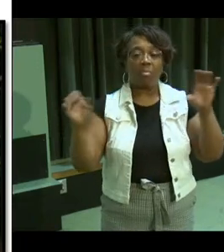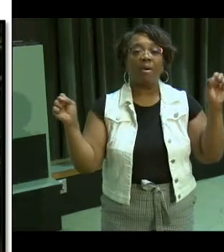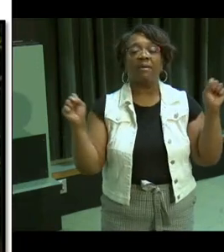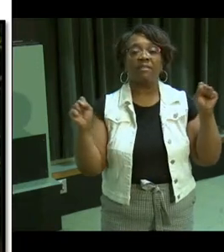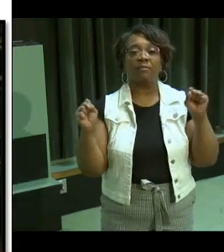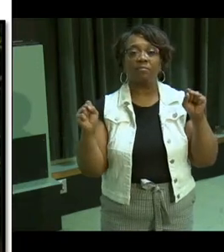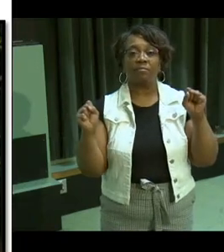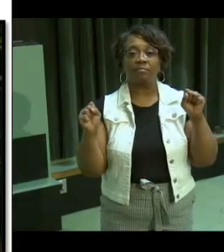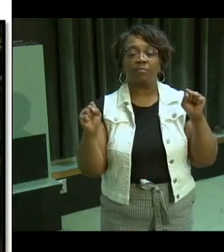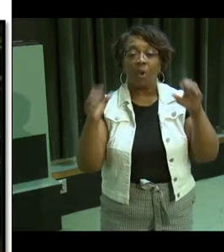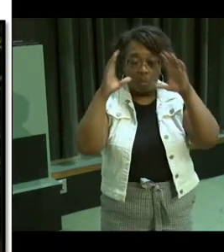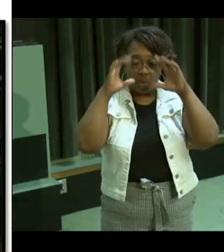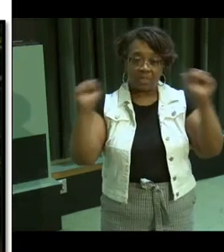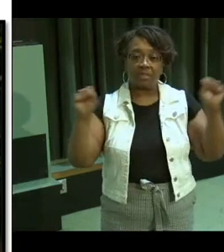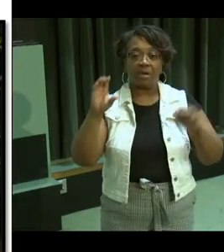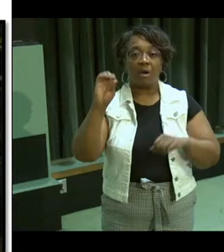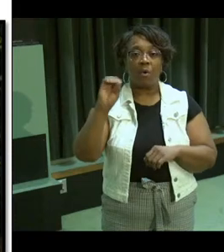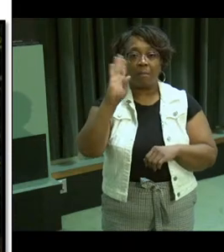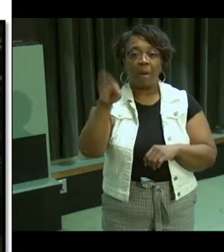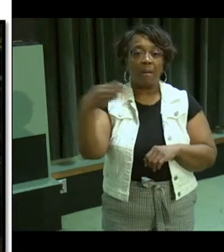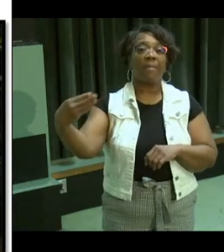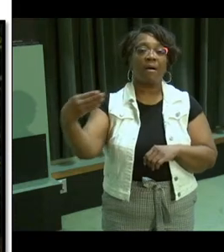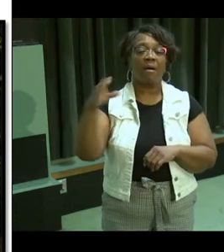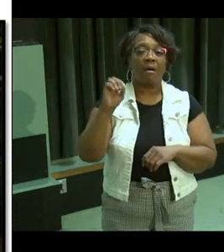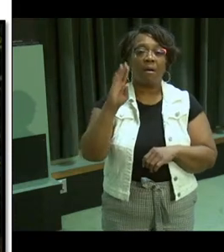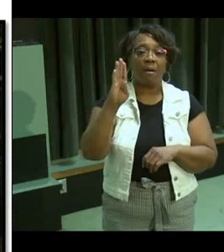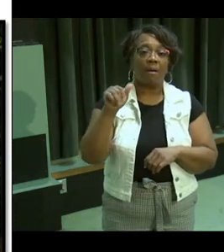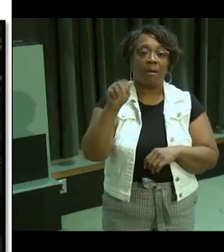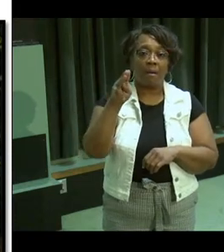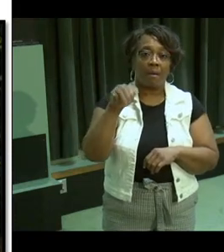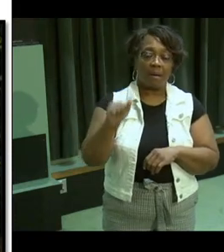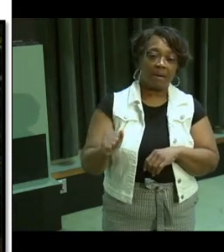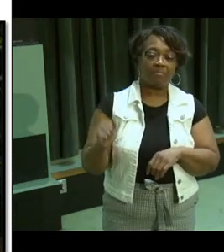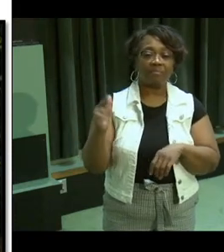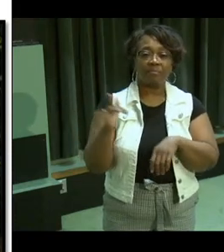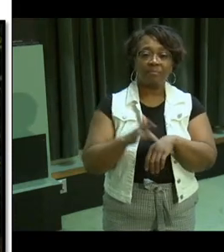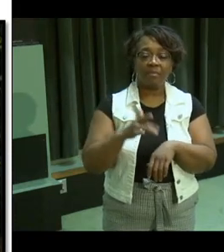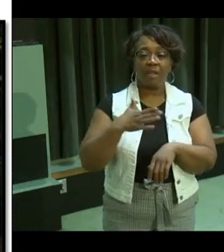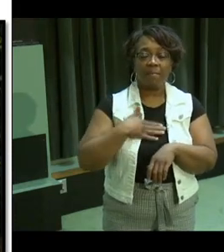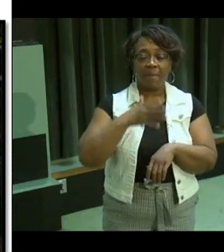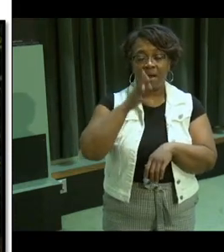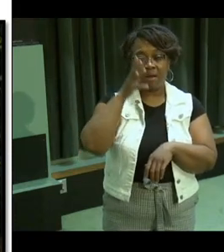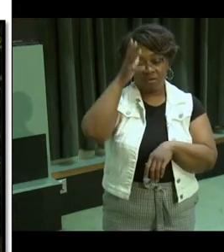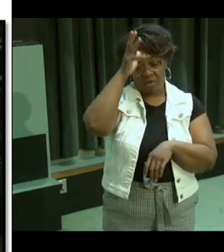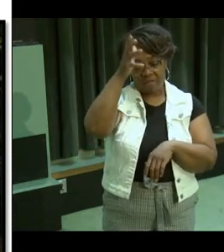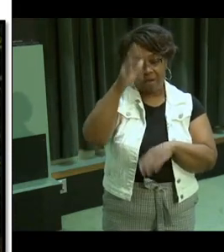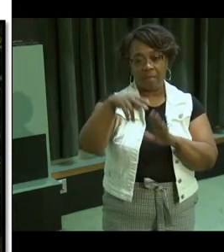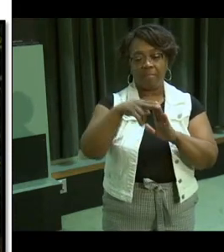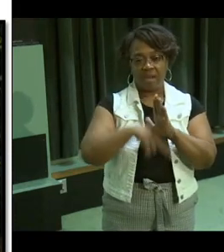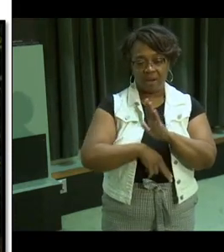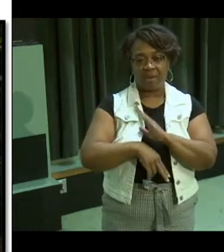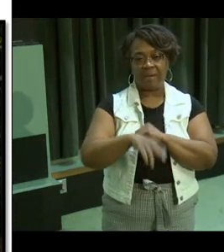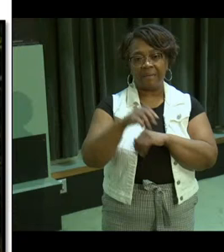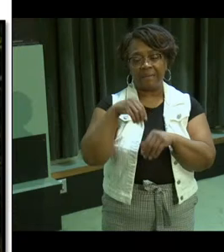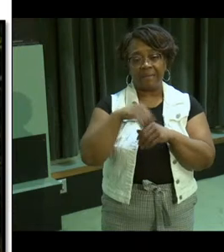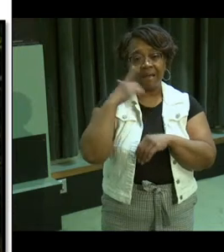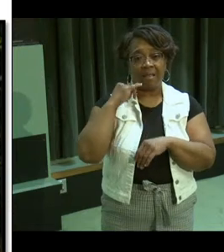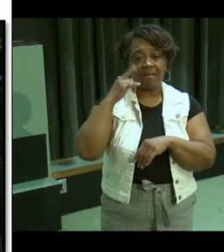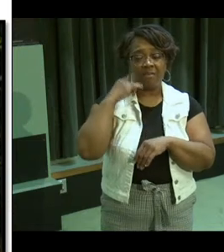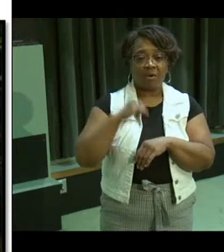to President Obama, came to